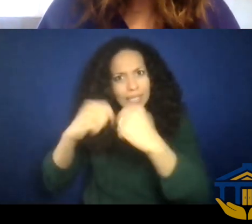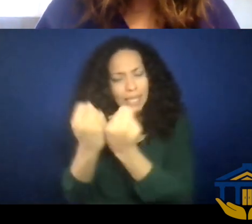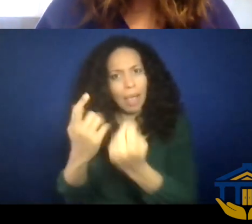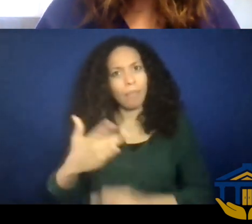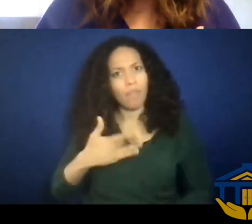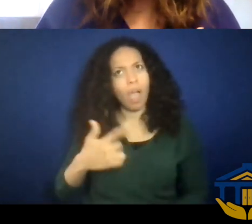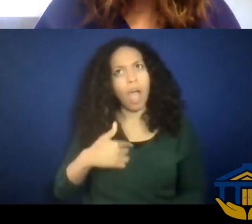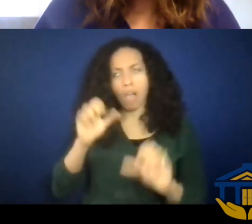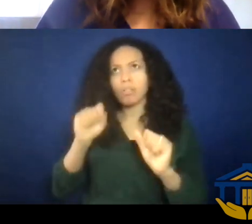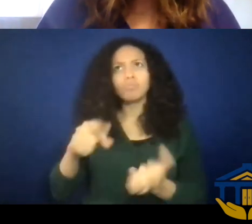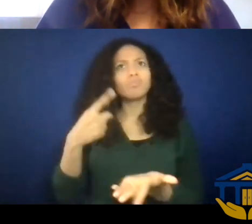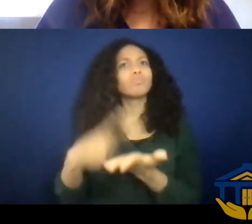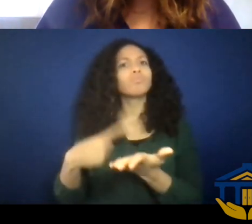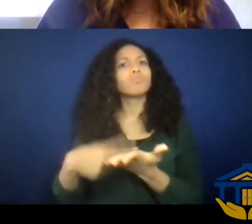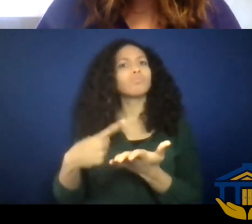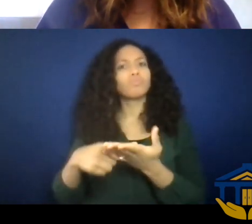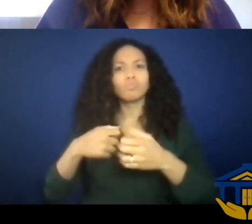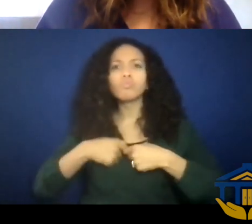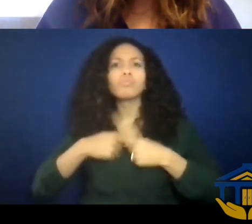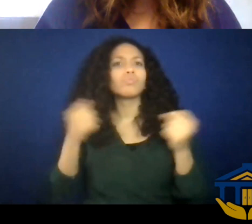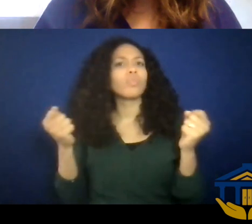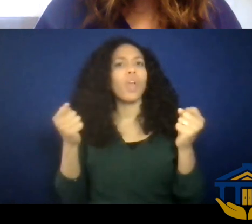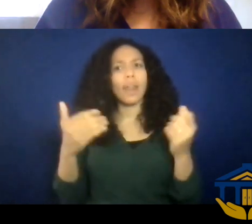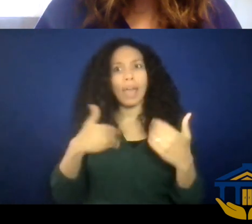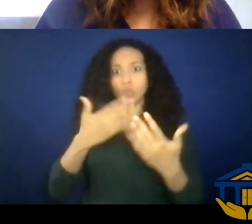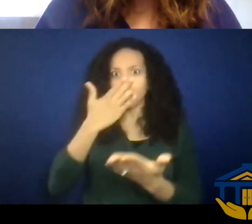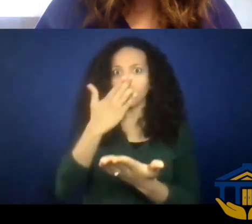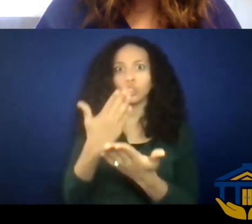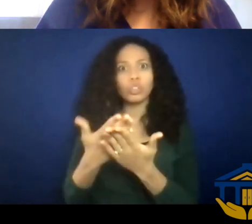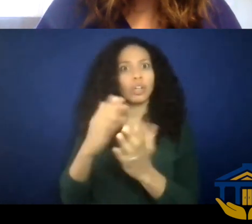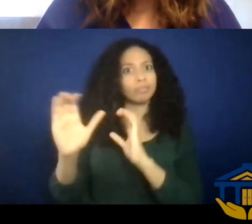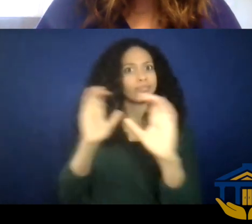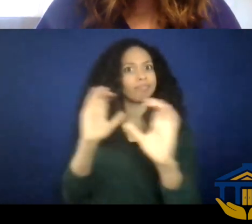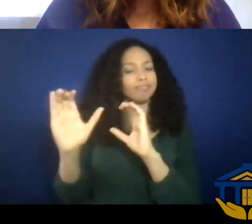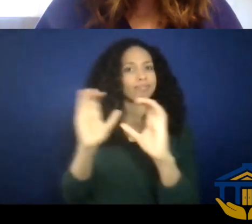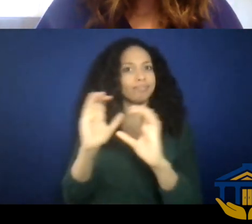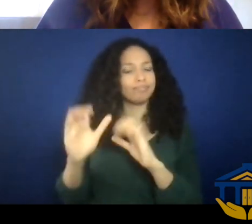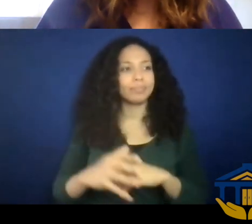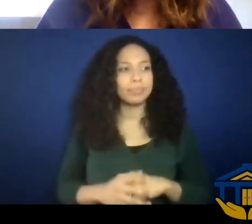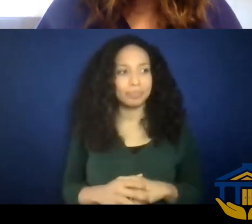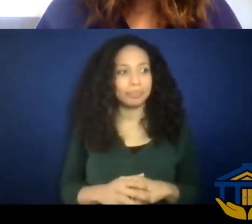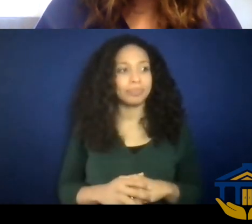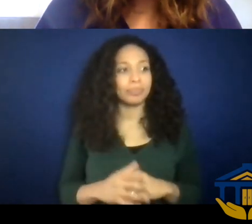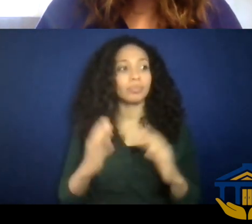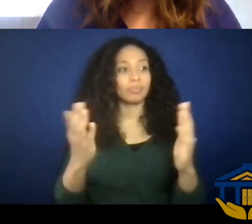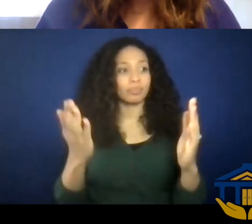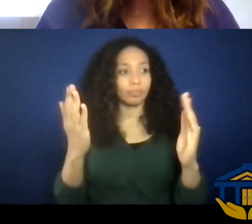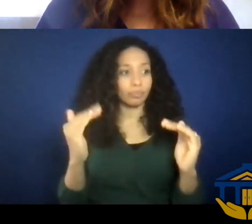and have really good communication. So, um, the next is it's collaborative and open-minded,